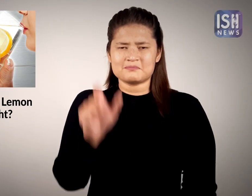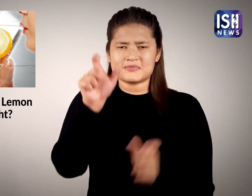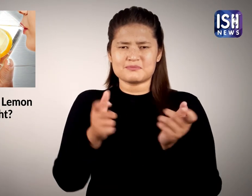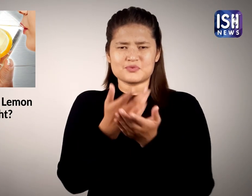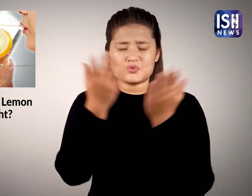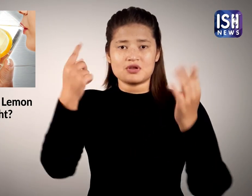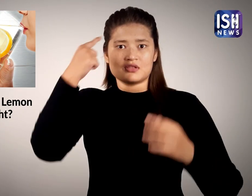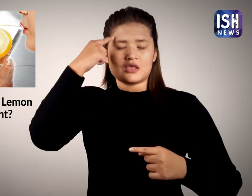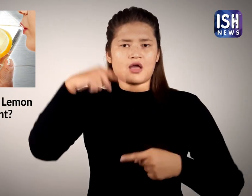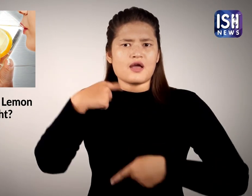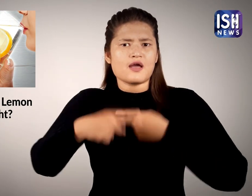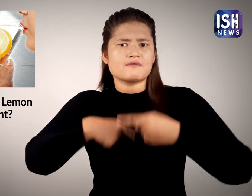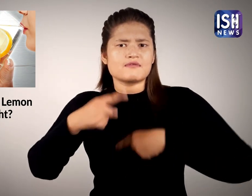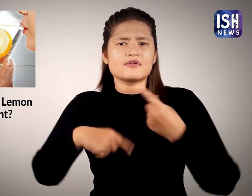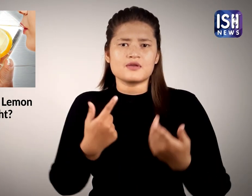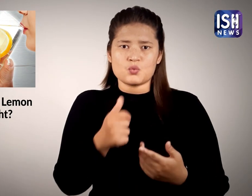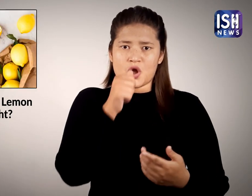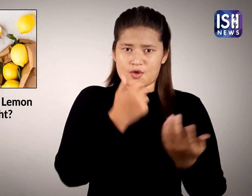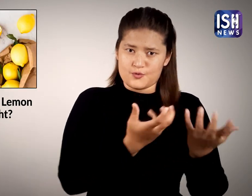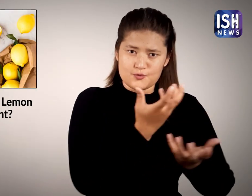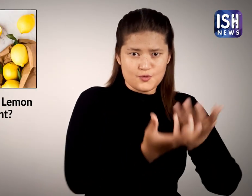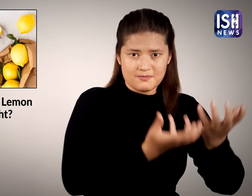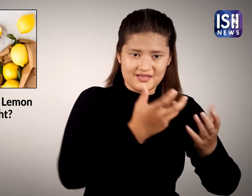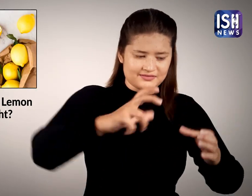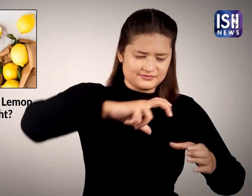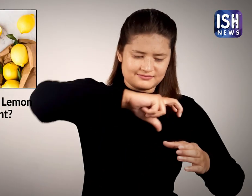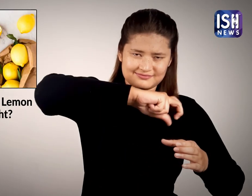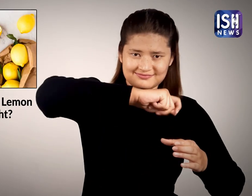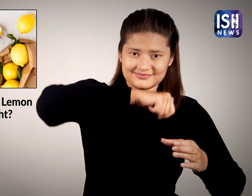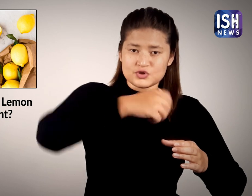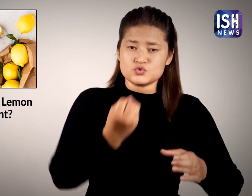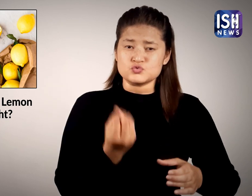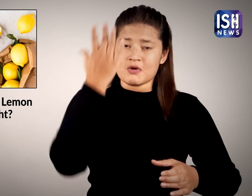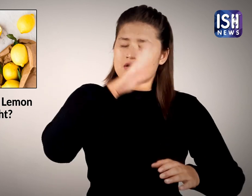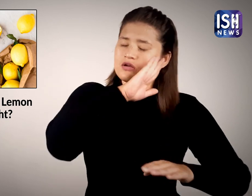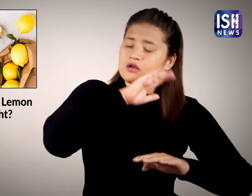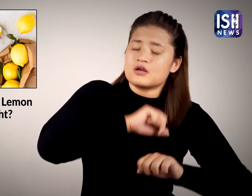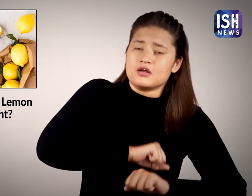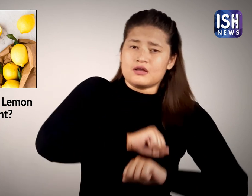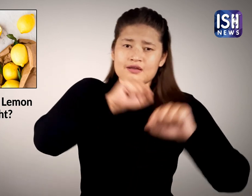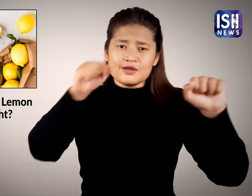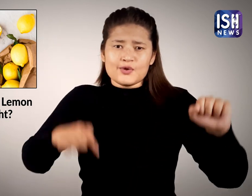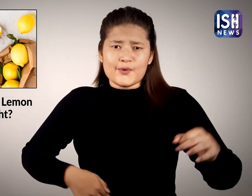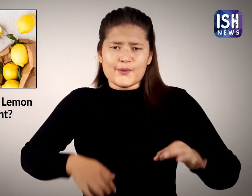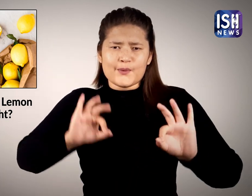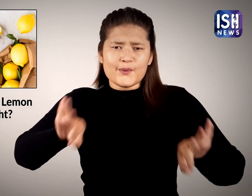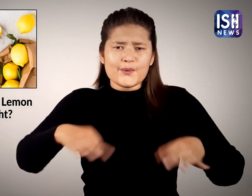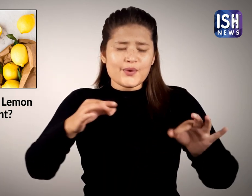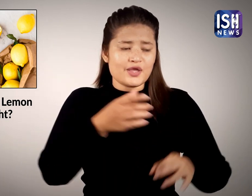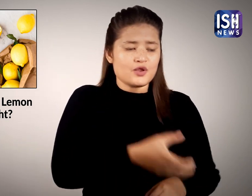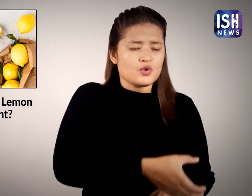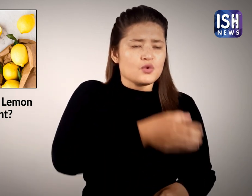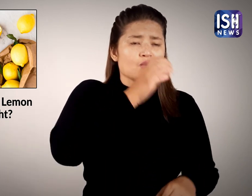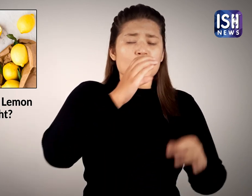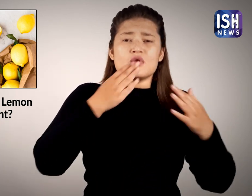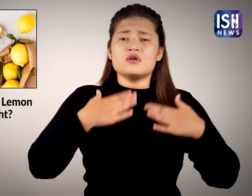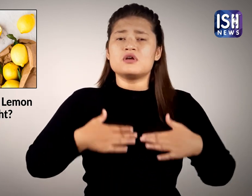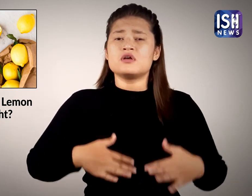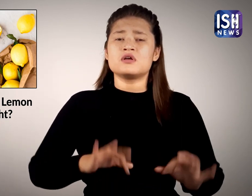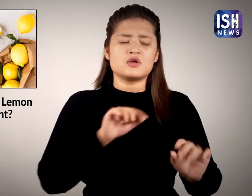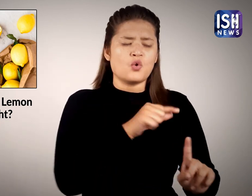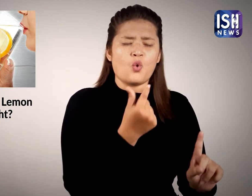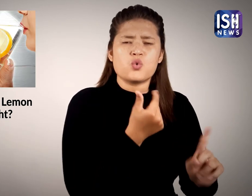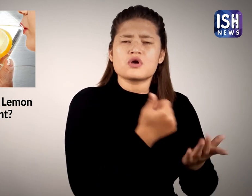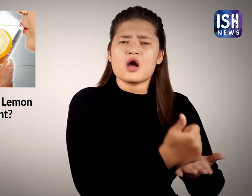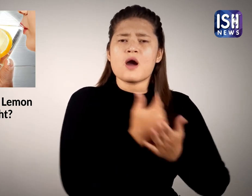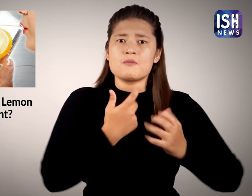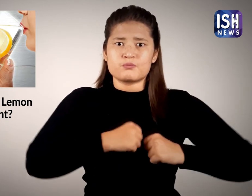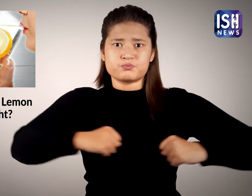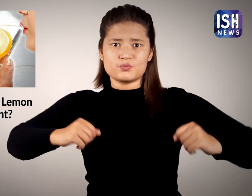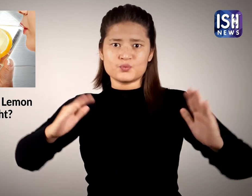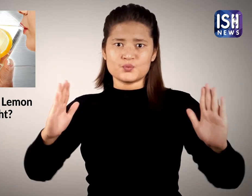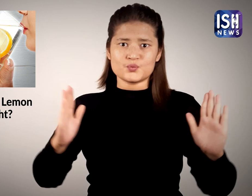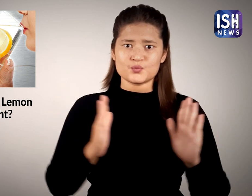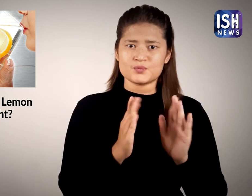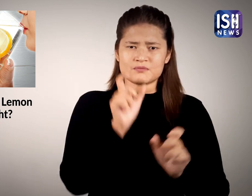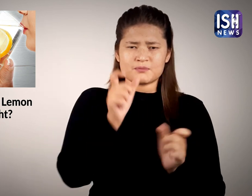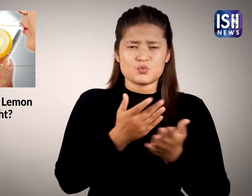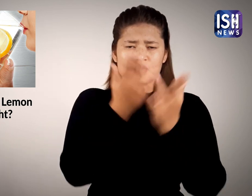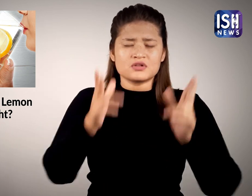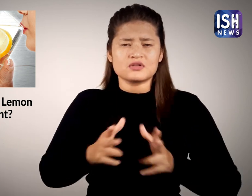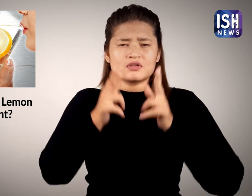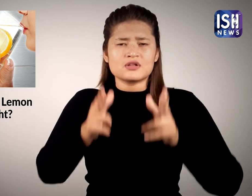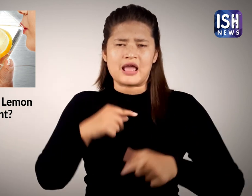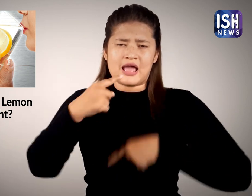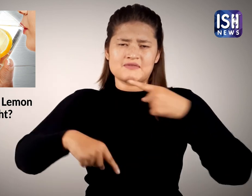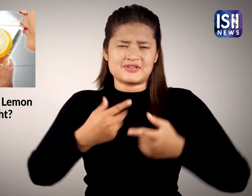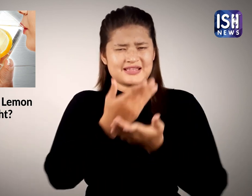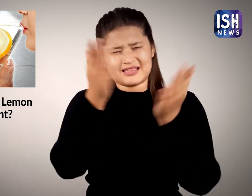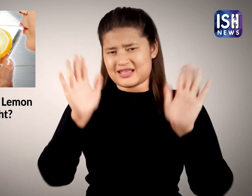It has always been said that drinking warm water with lemon on an empty stomach in the morning, can help lose weight.